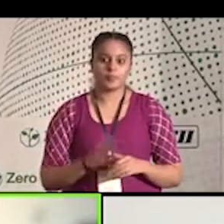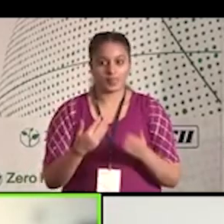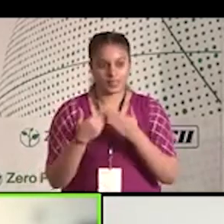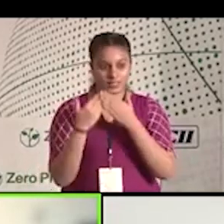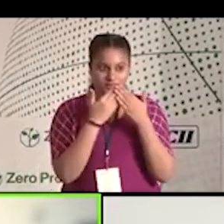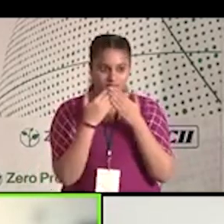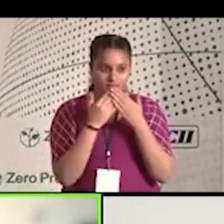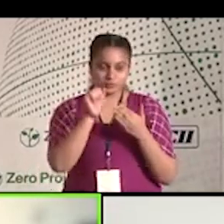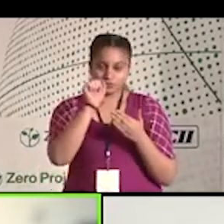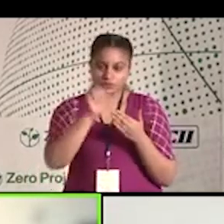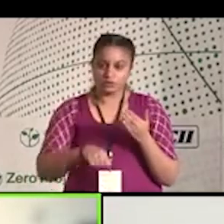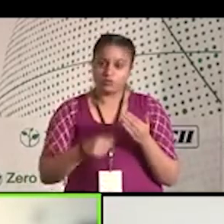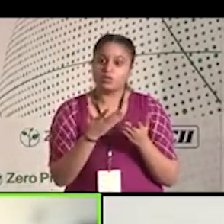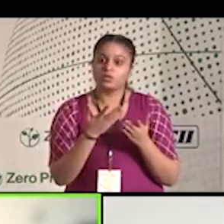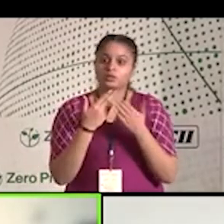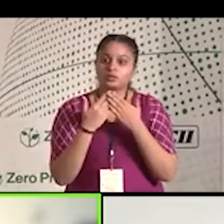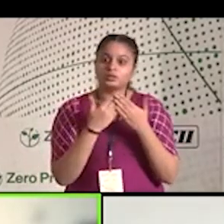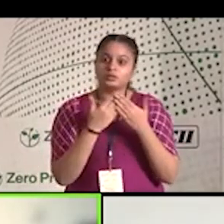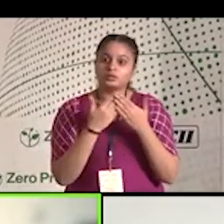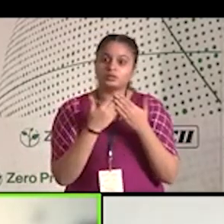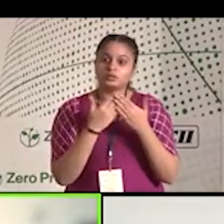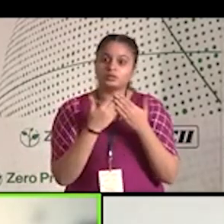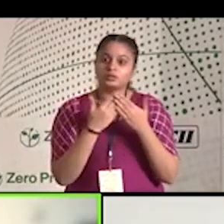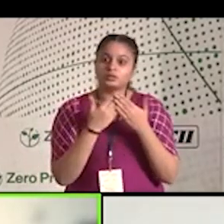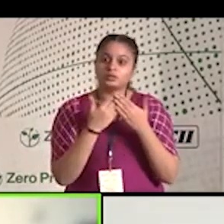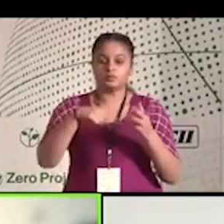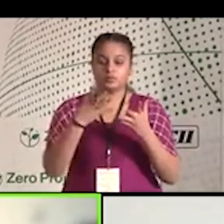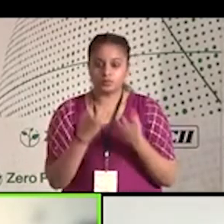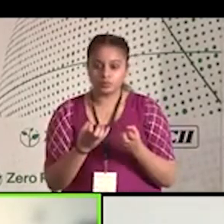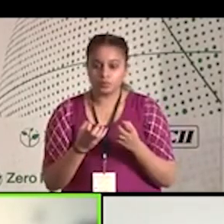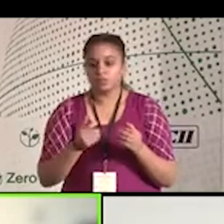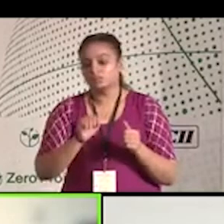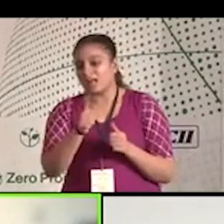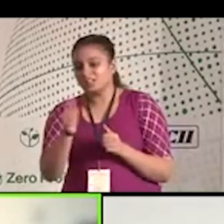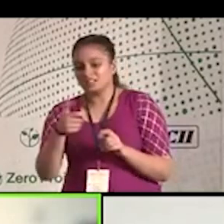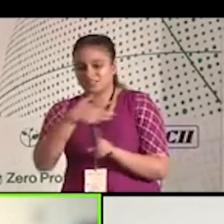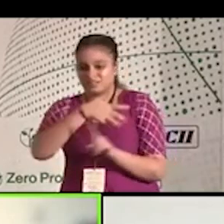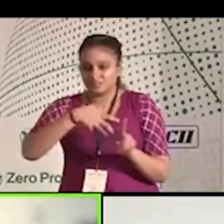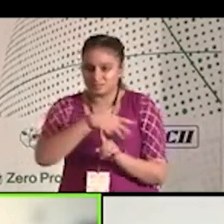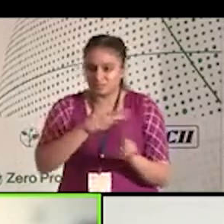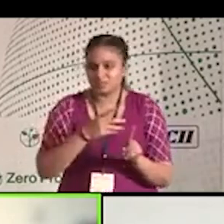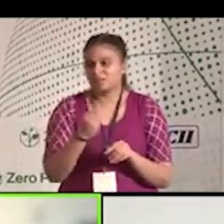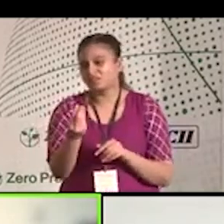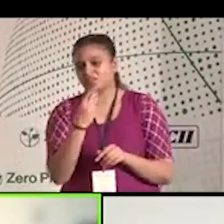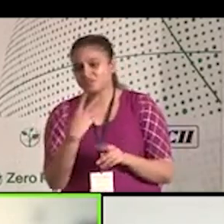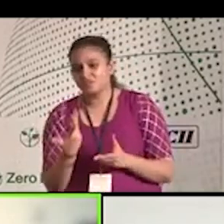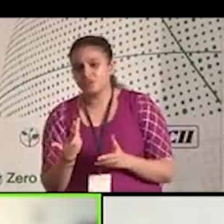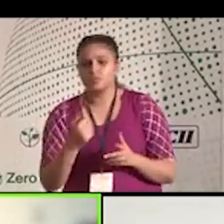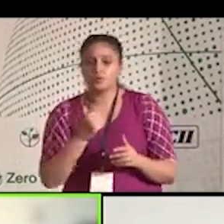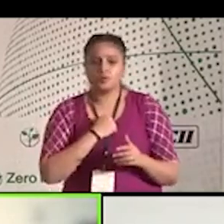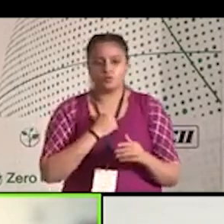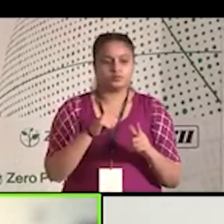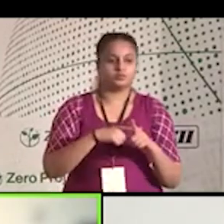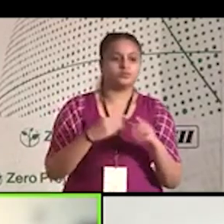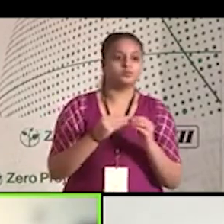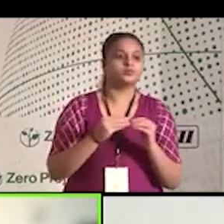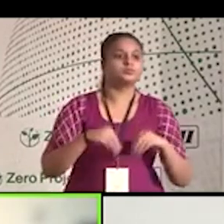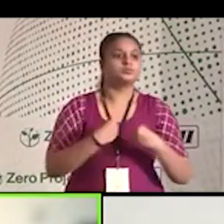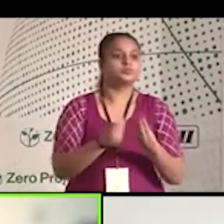what are the skills requirements and all the other background information we collect beforehand and the resource members